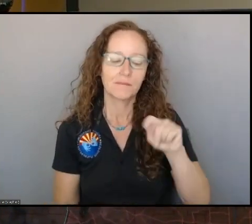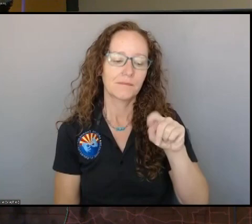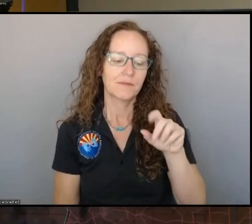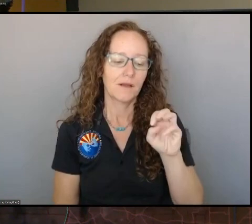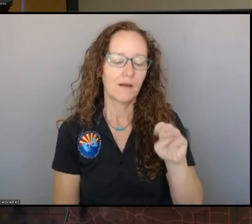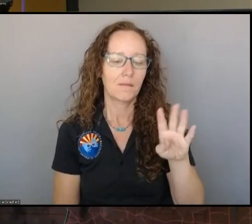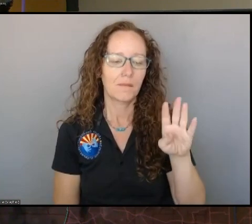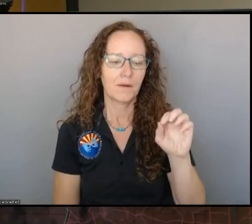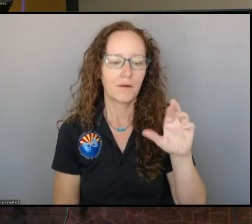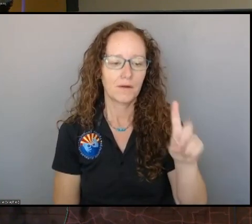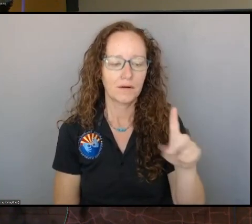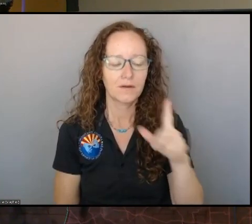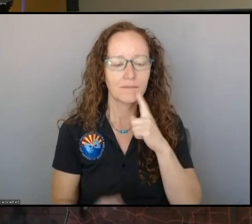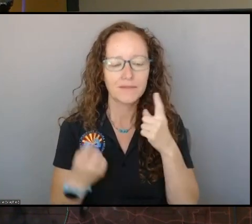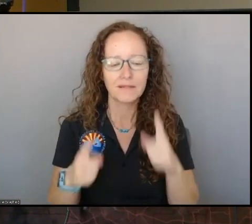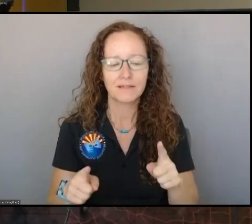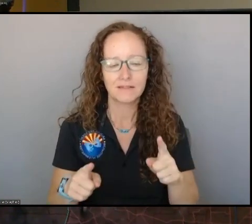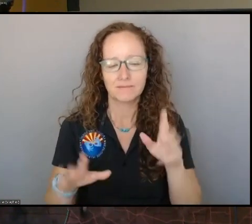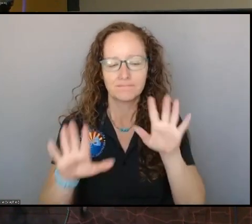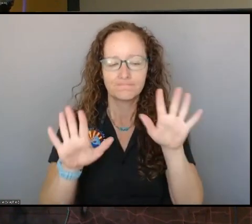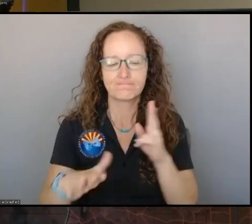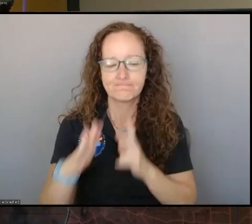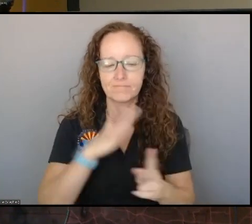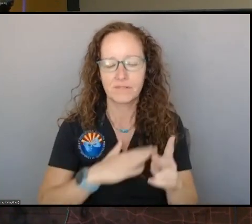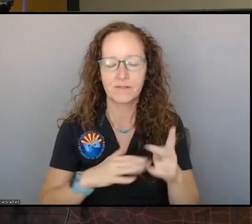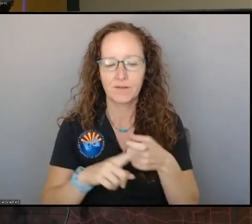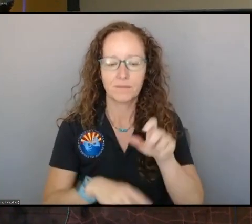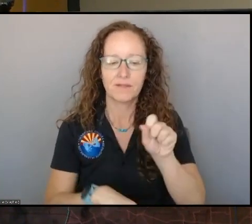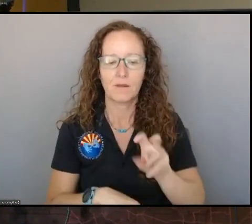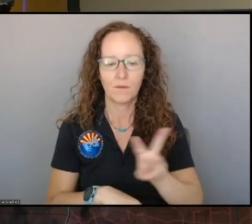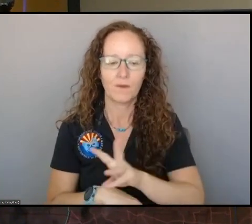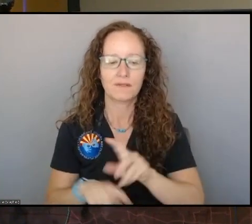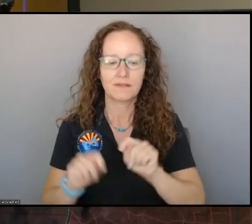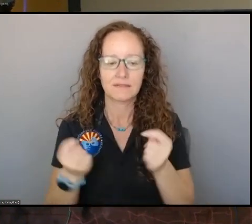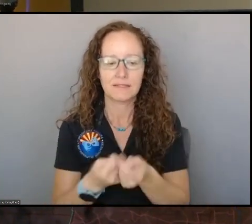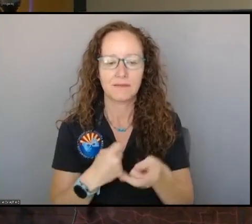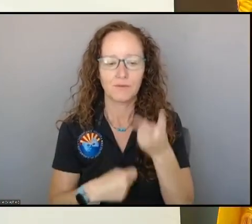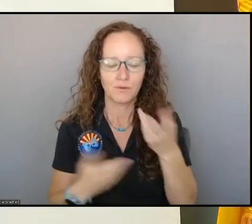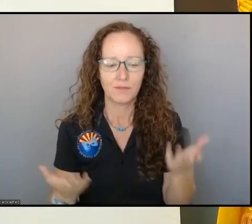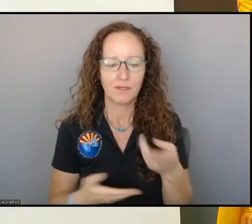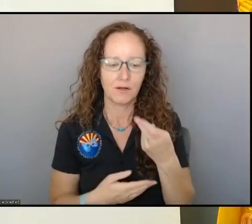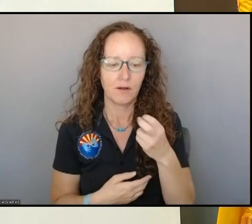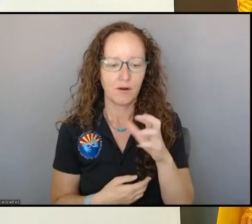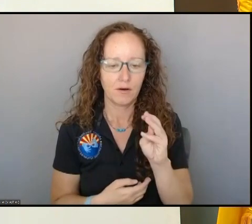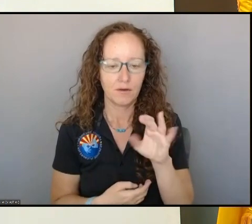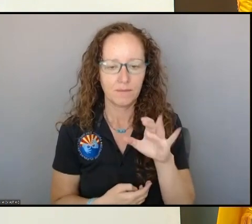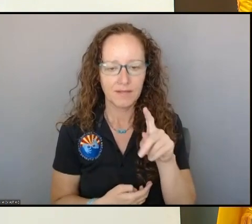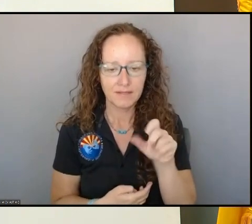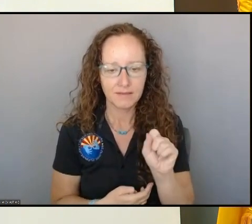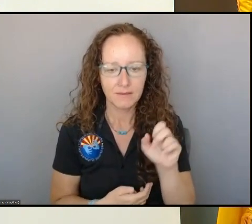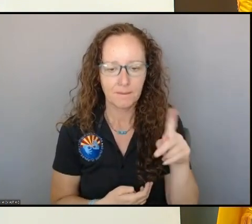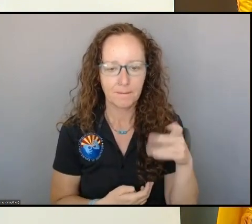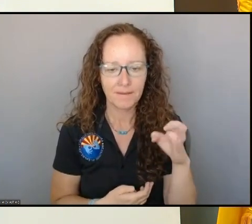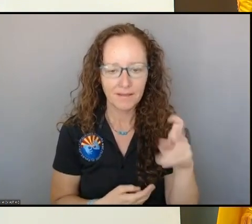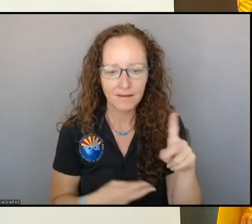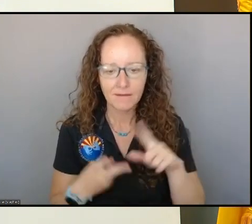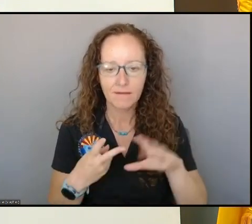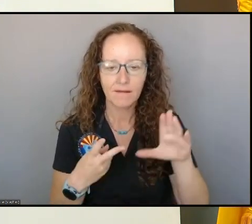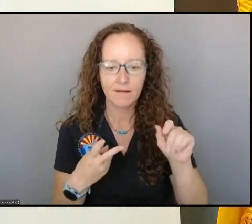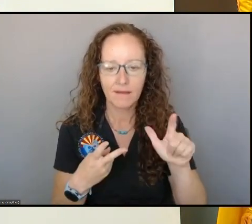Hermits Peak/Calf Canyon Fire and here's your Daily Weather Update for today. On Saturday, June the 4th, I believe is